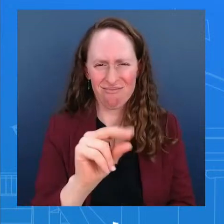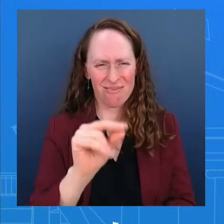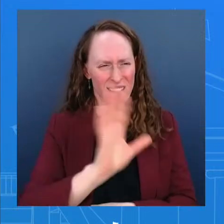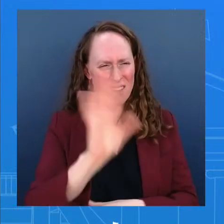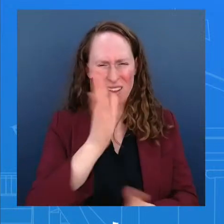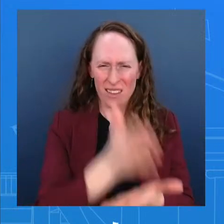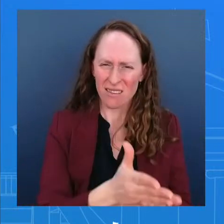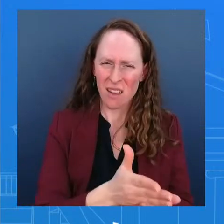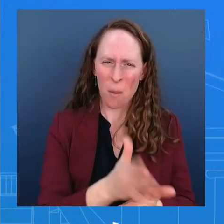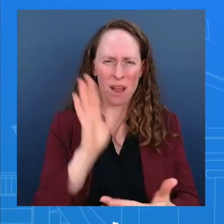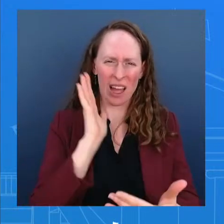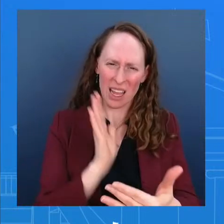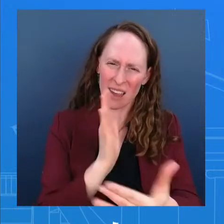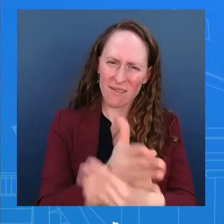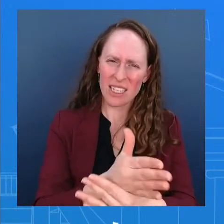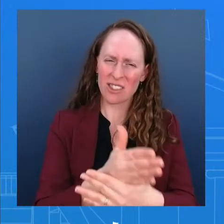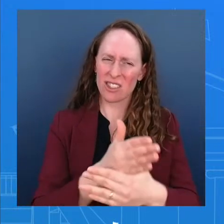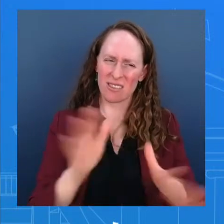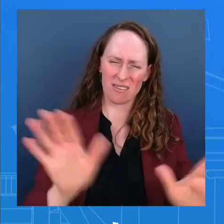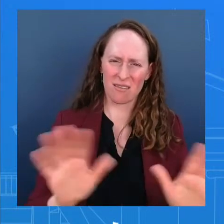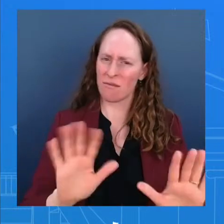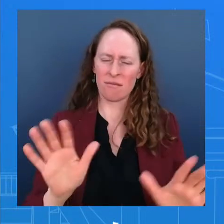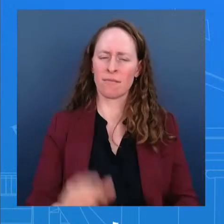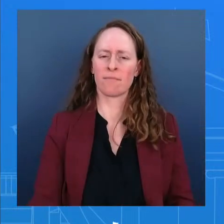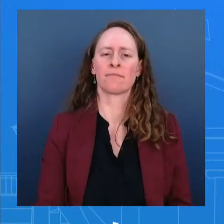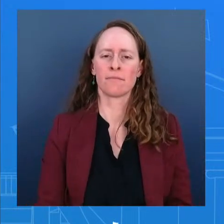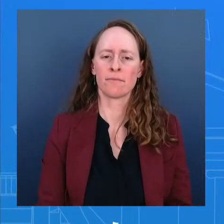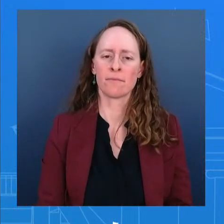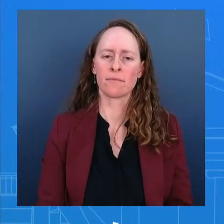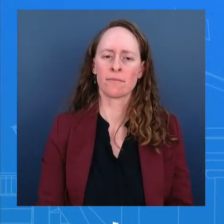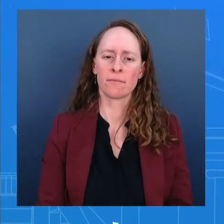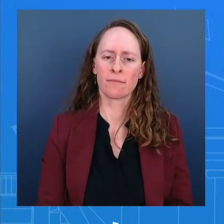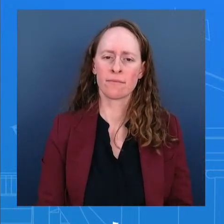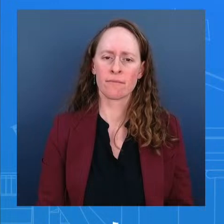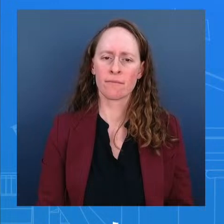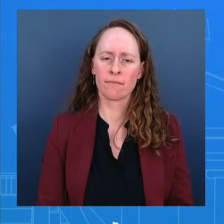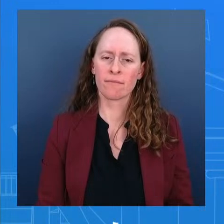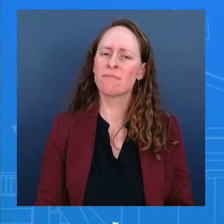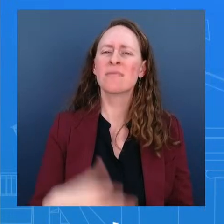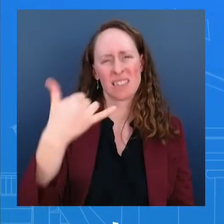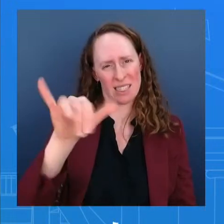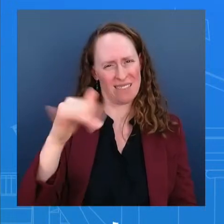And going forward, it remains a ongoing threat, and it takes many different forms.